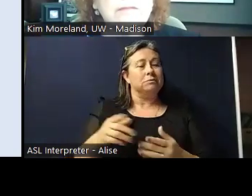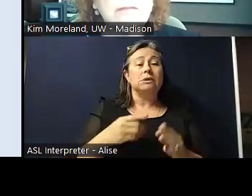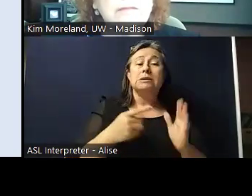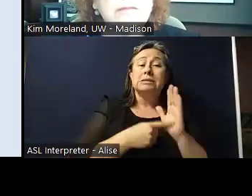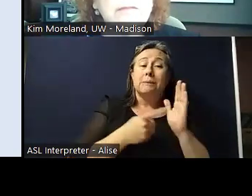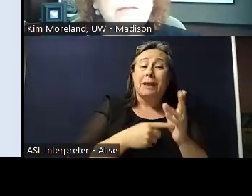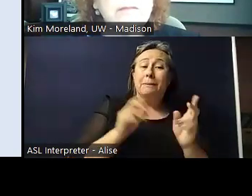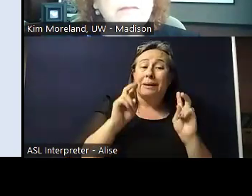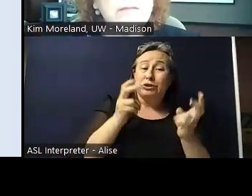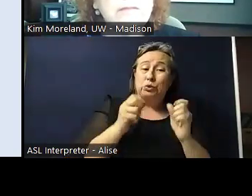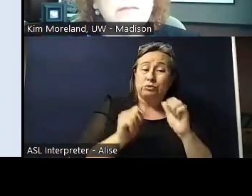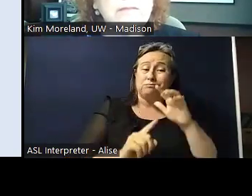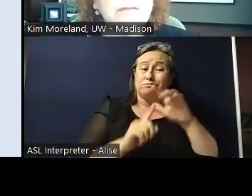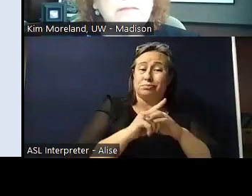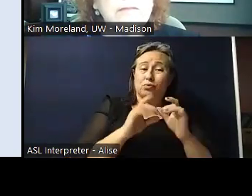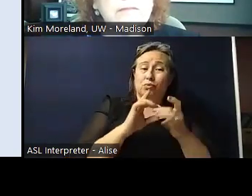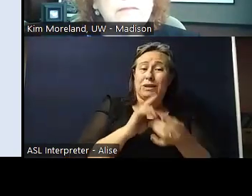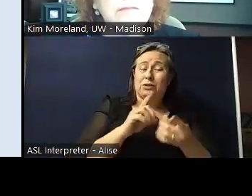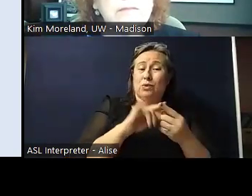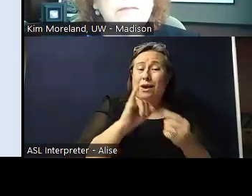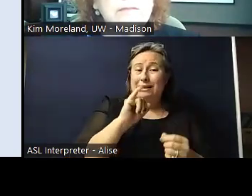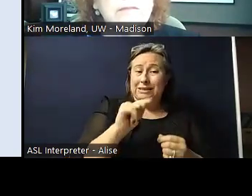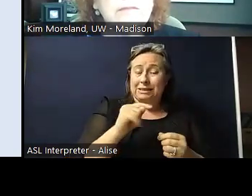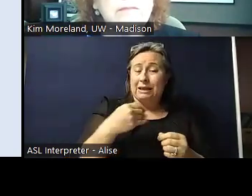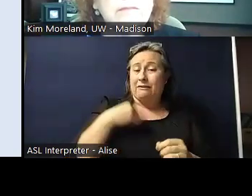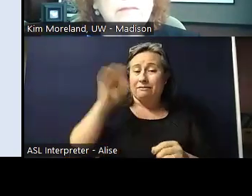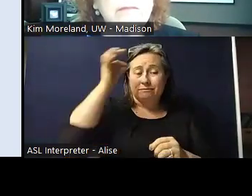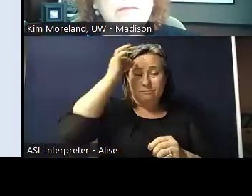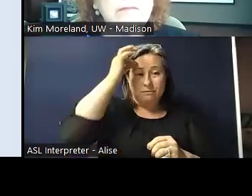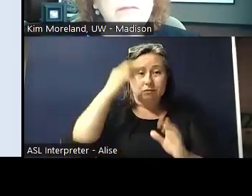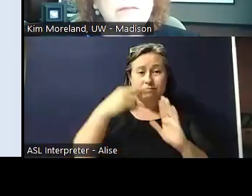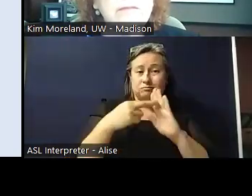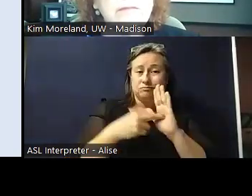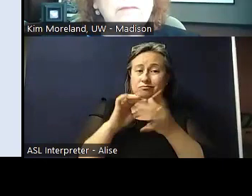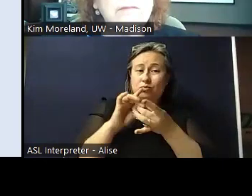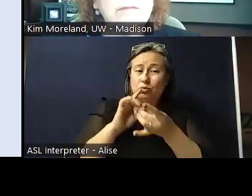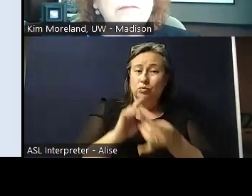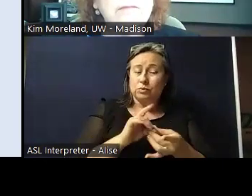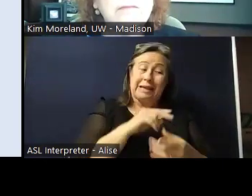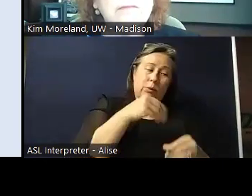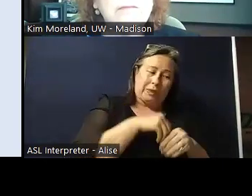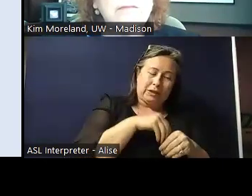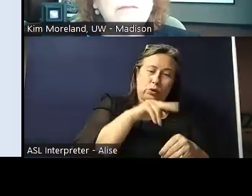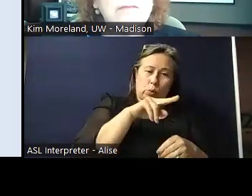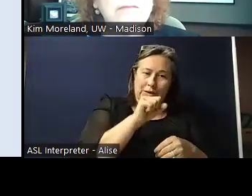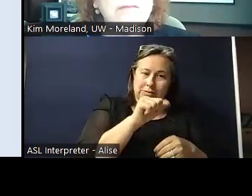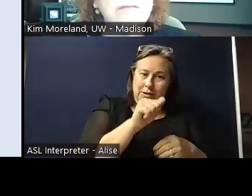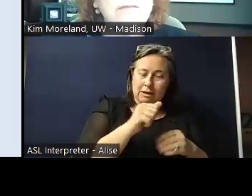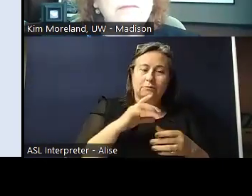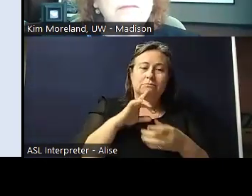There's federal regulations in the US against using federal rewards